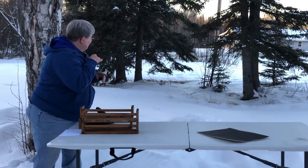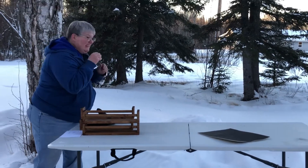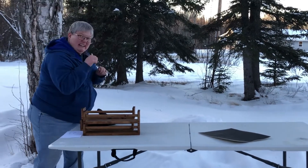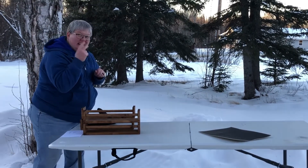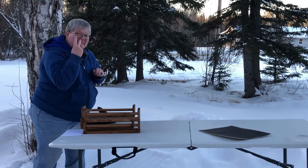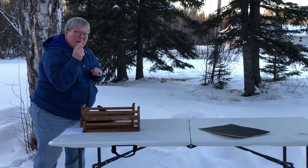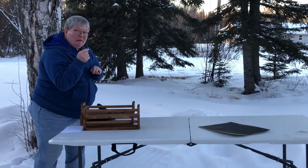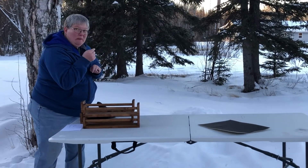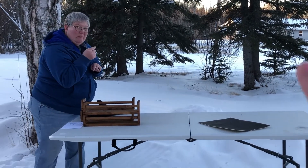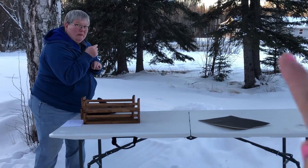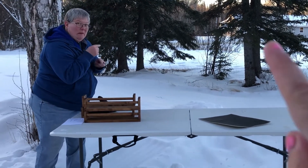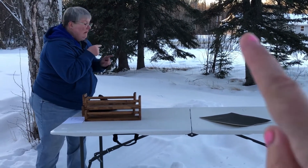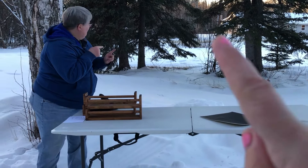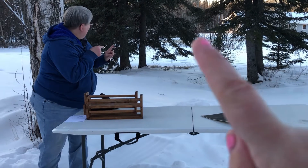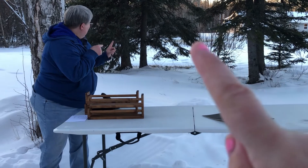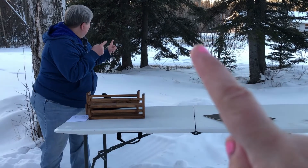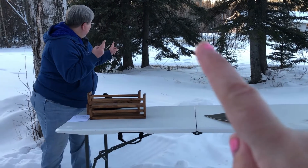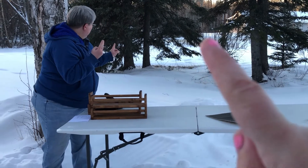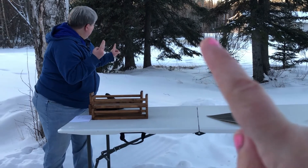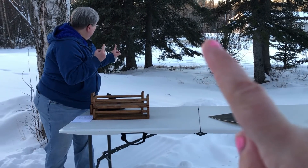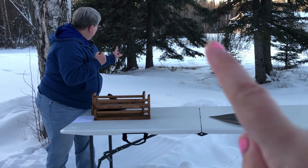Can you see them through the trees? There's one